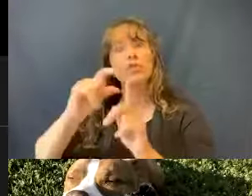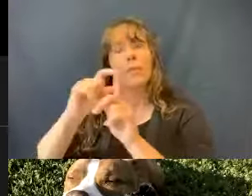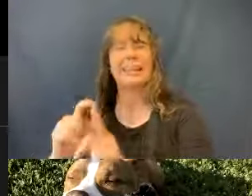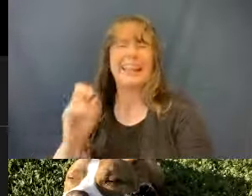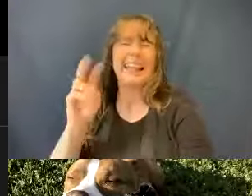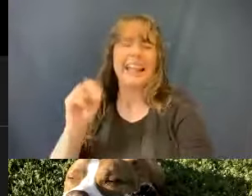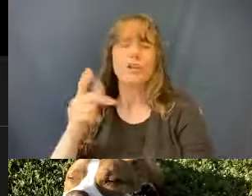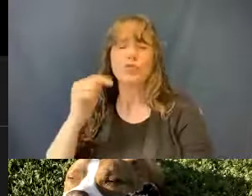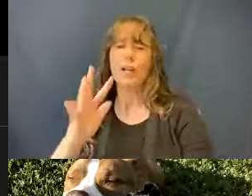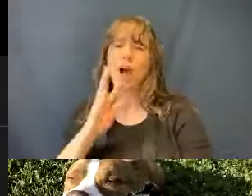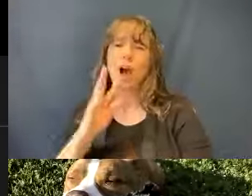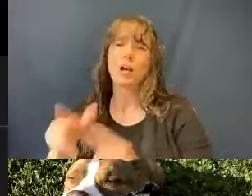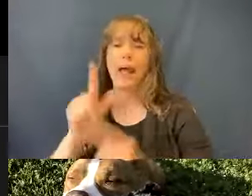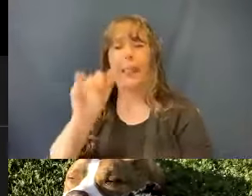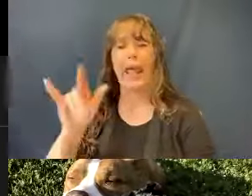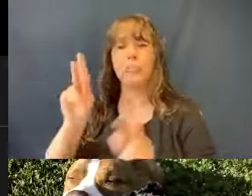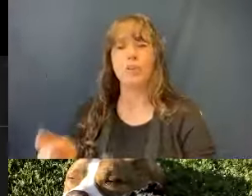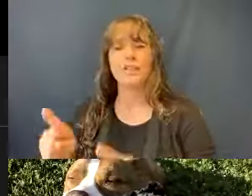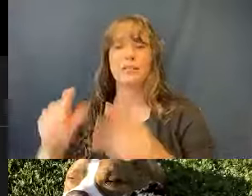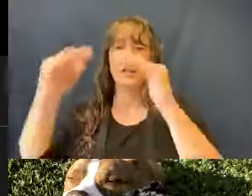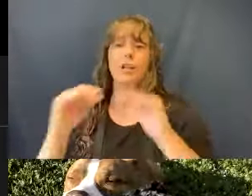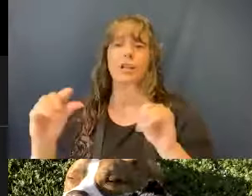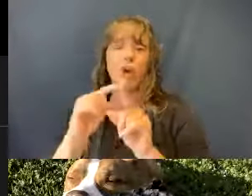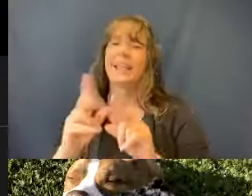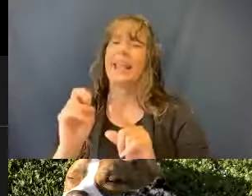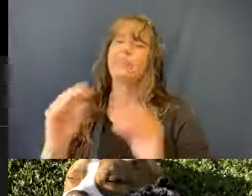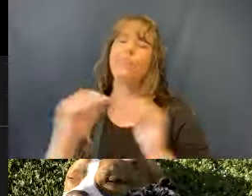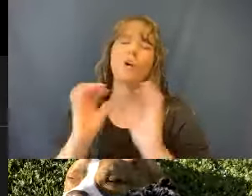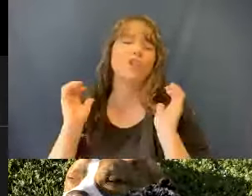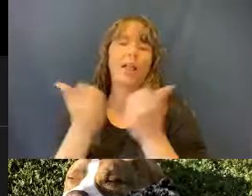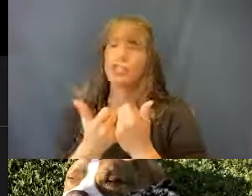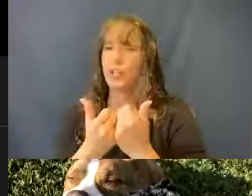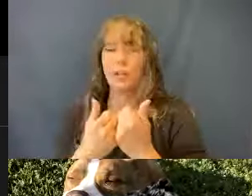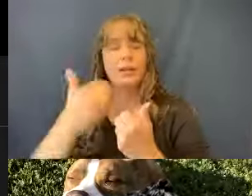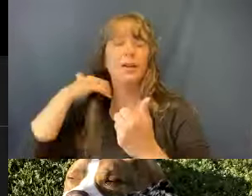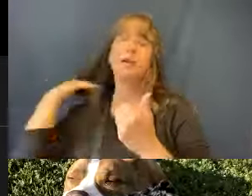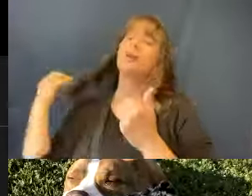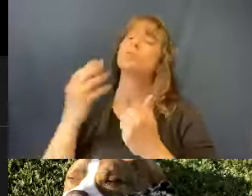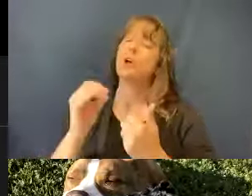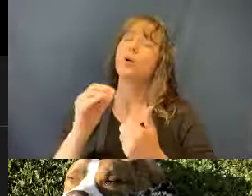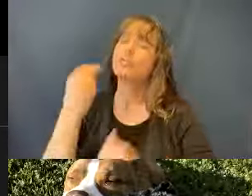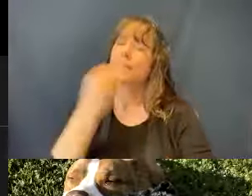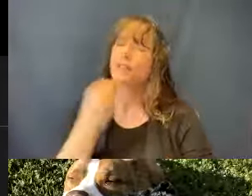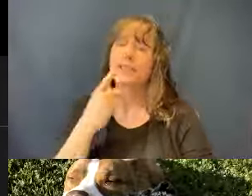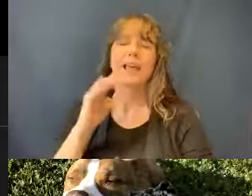about it in a layperson's term can be even more challenging. So speech reading has limitations.